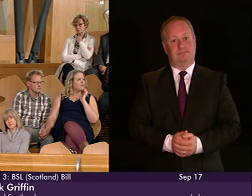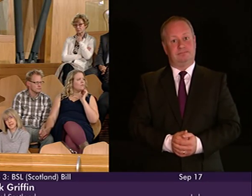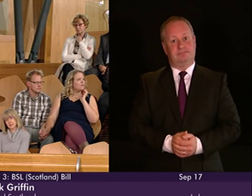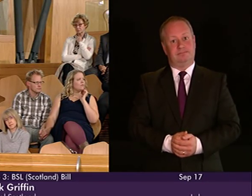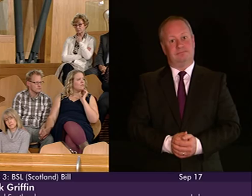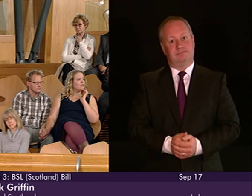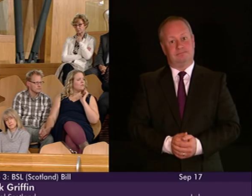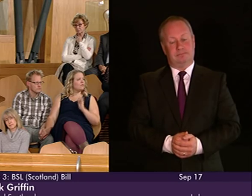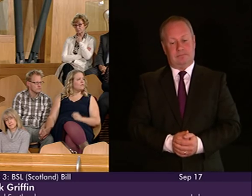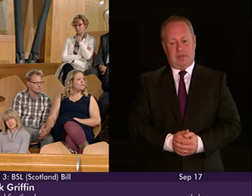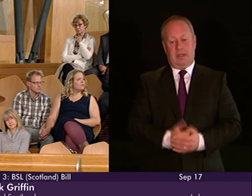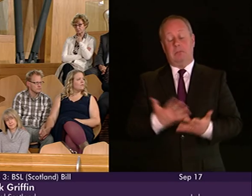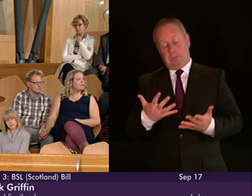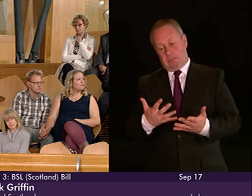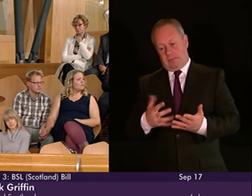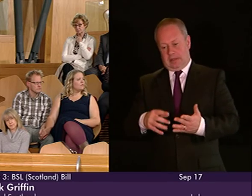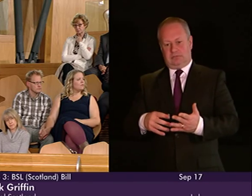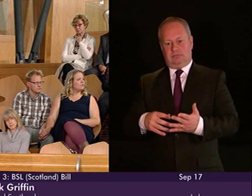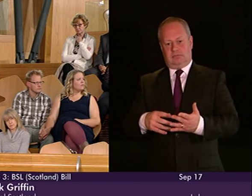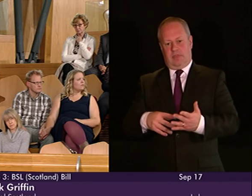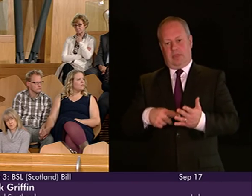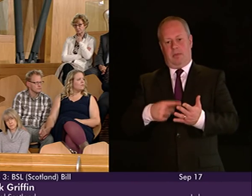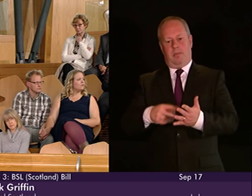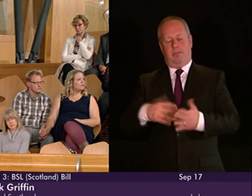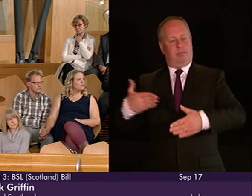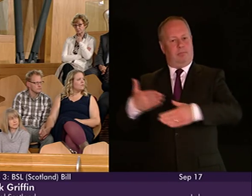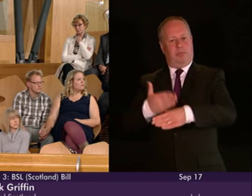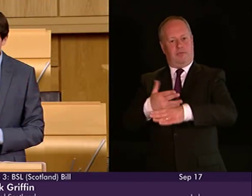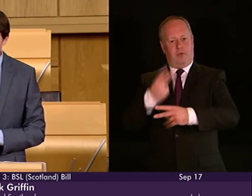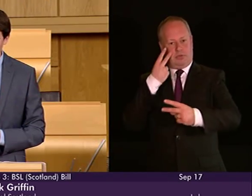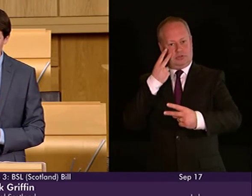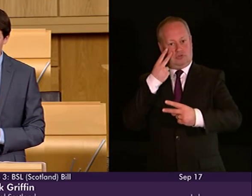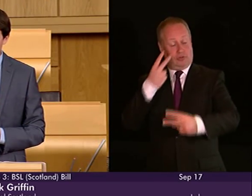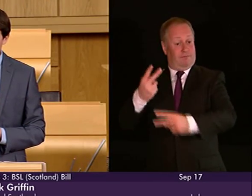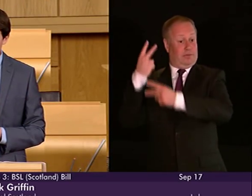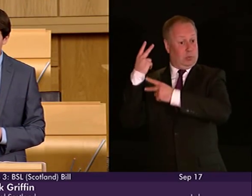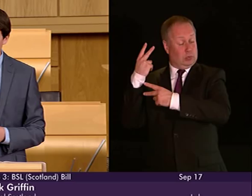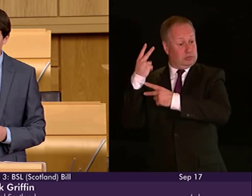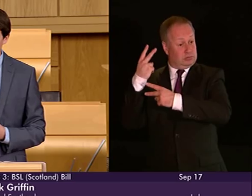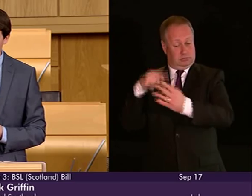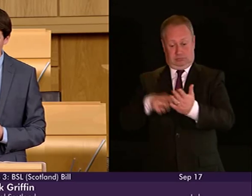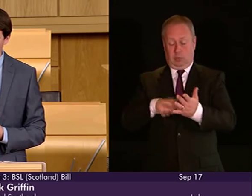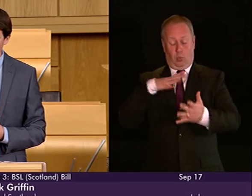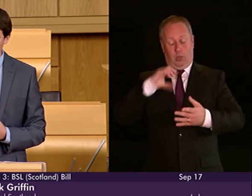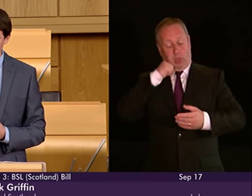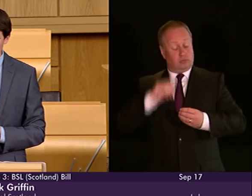performance reviews that would highlight good and poor practice and would name and shame authorities that were falling short, but I was